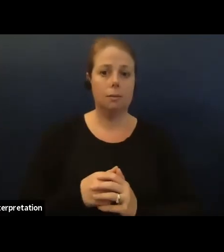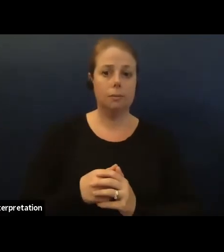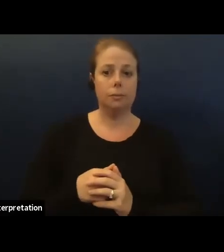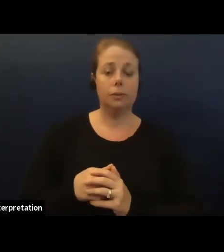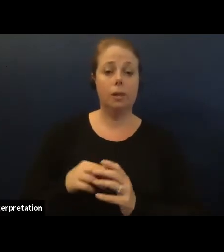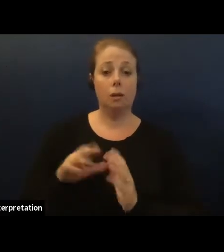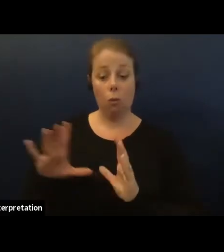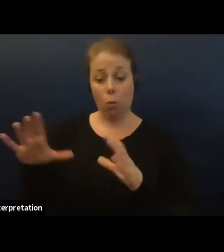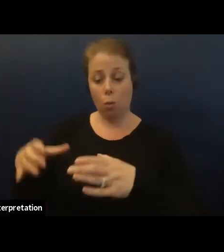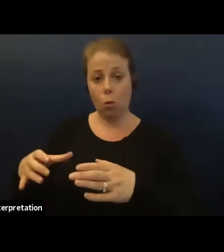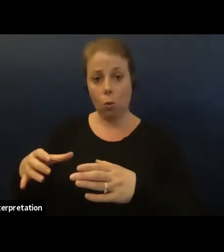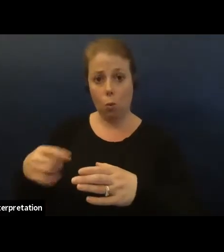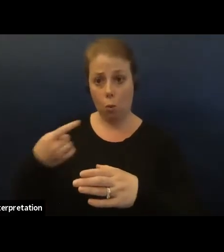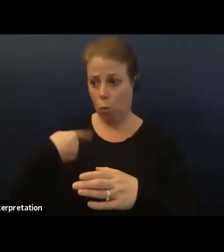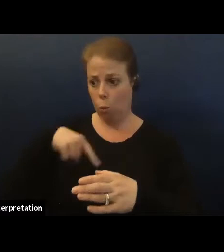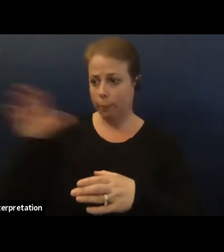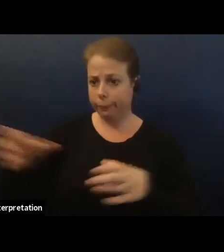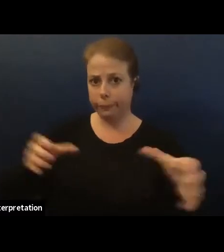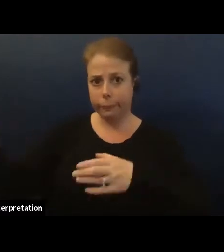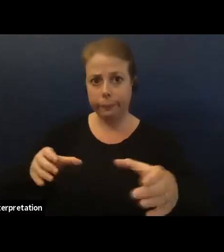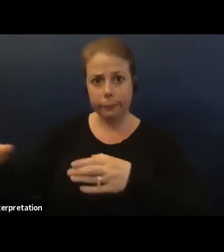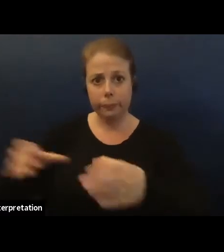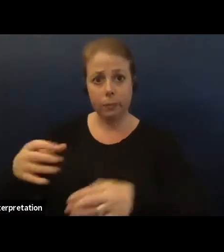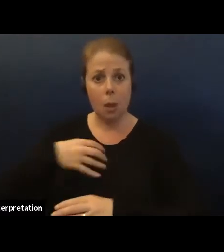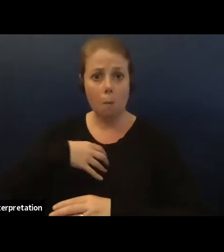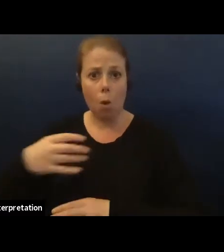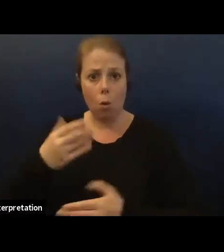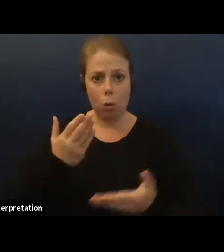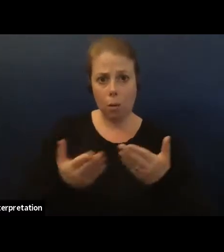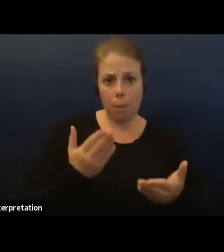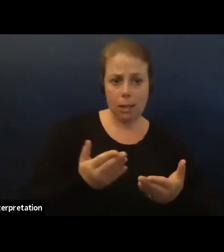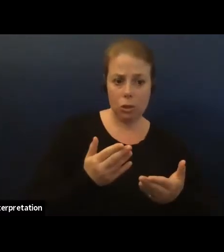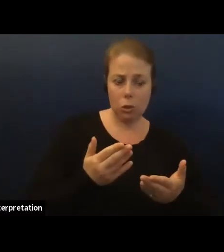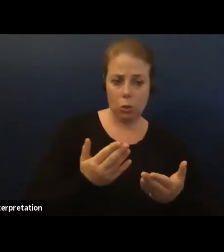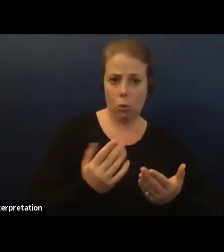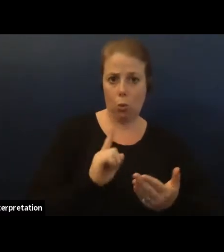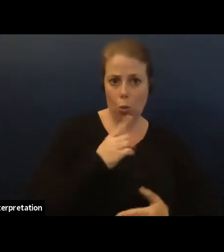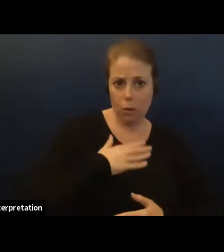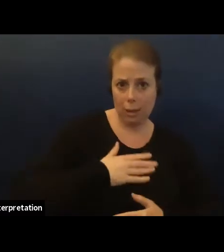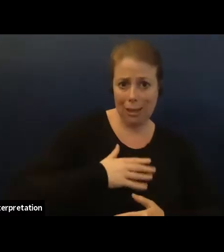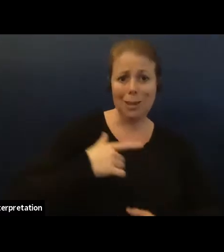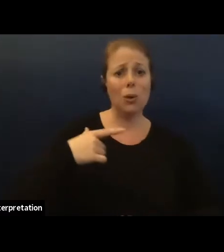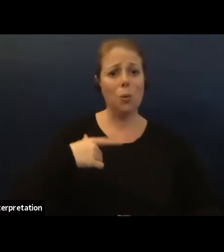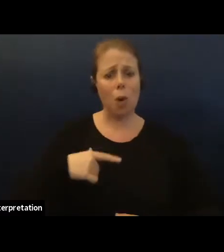we have capacity to assess the volume and range of applications that we receive. So as a result